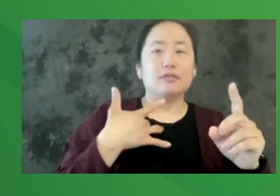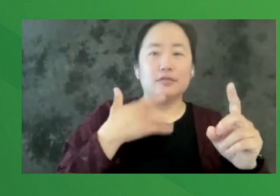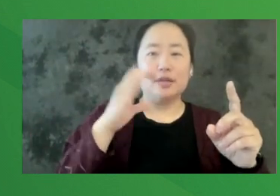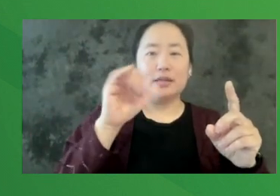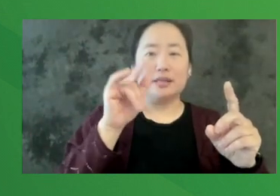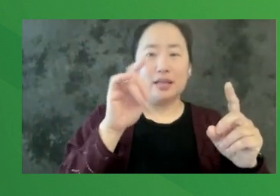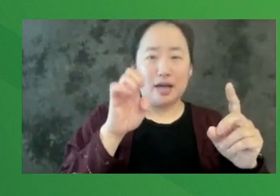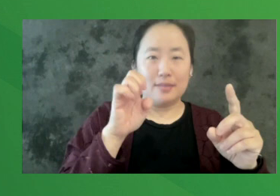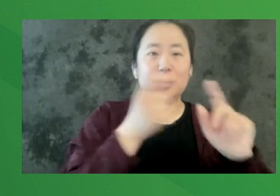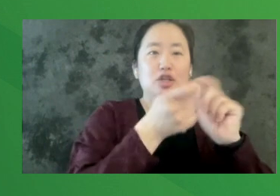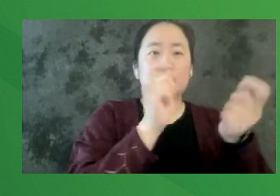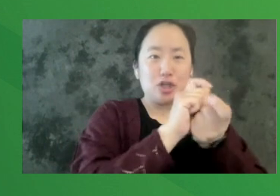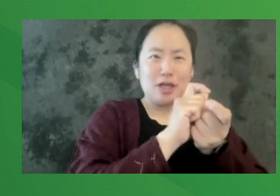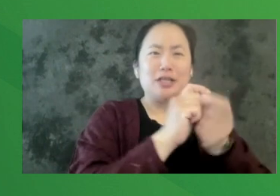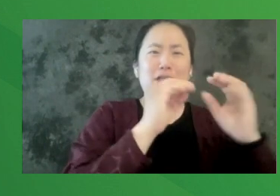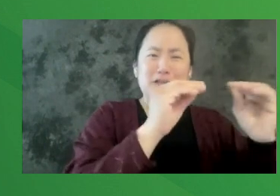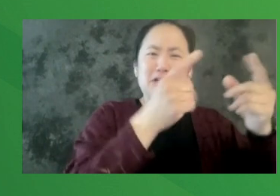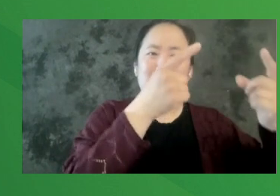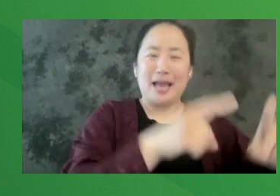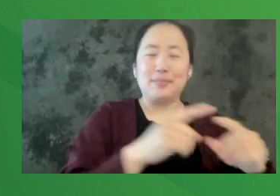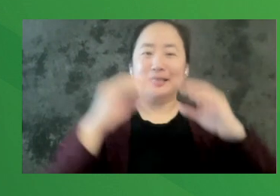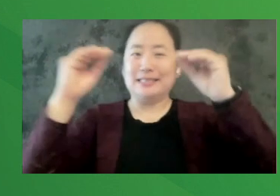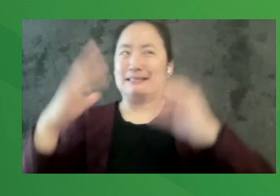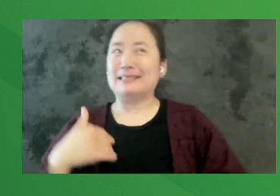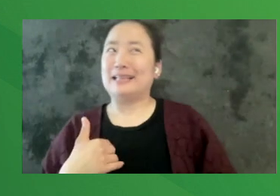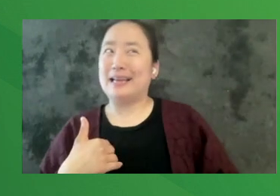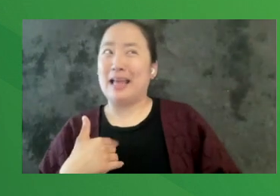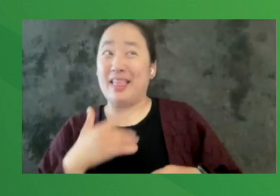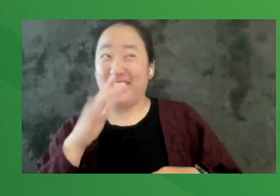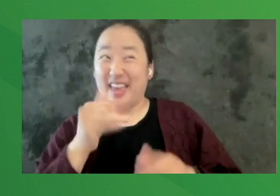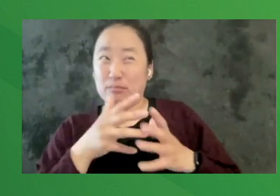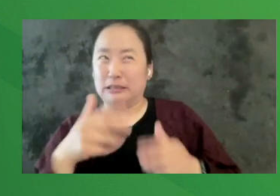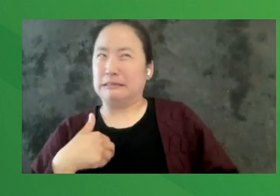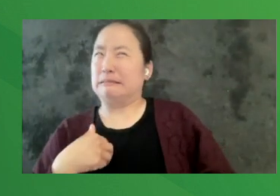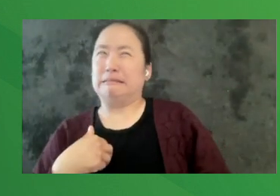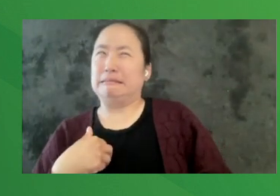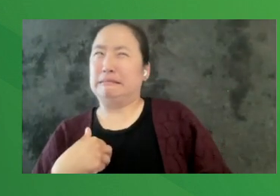teachers say is happening. And when you ask teachers to rate climate change education,